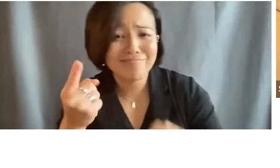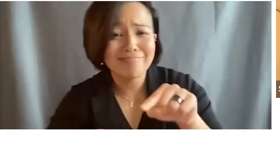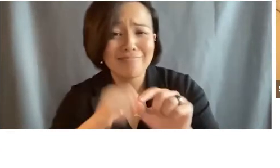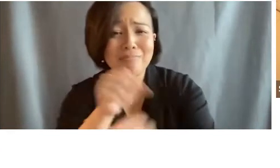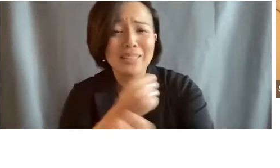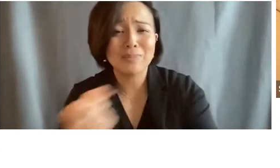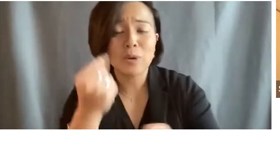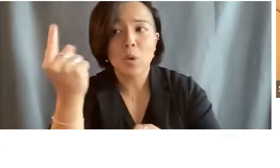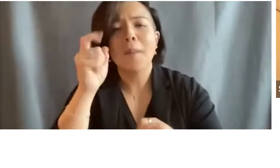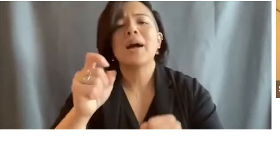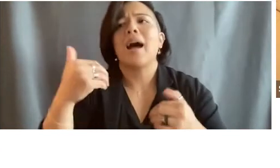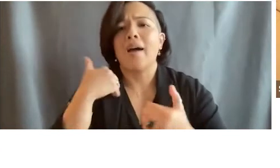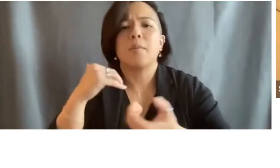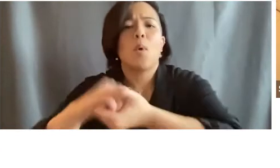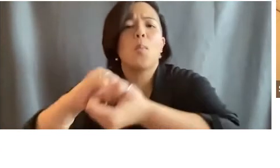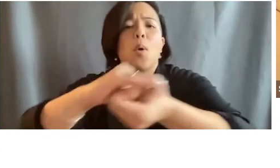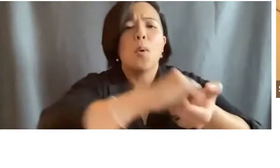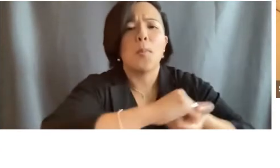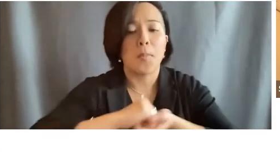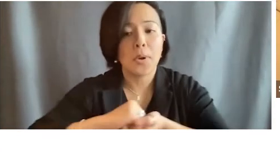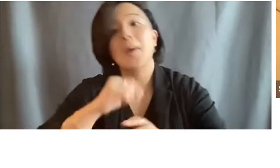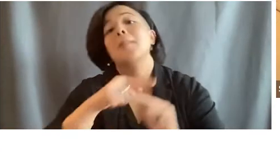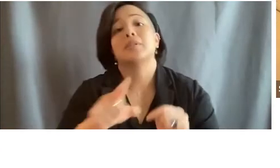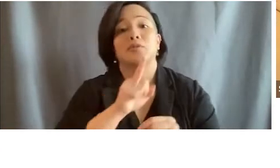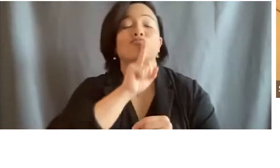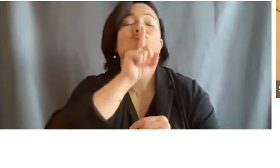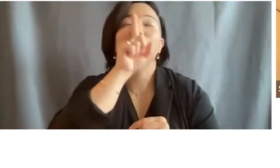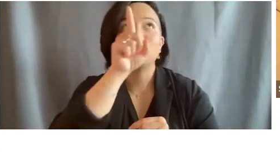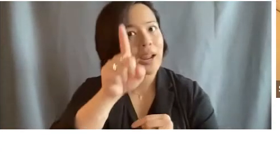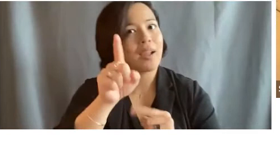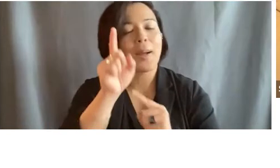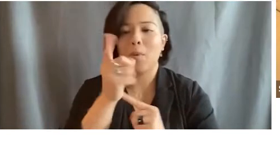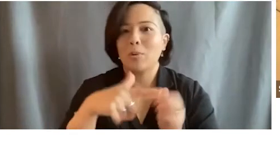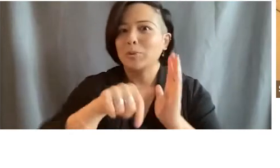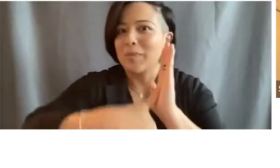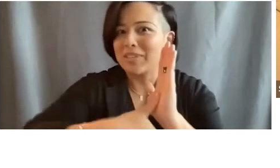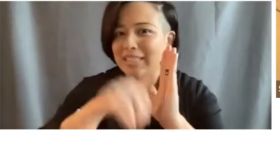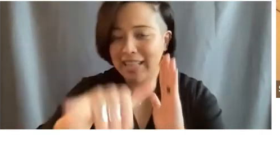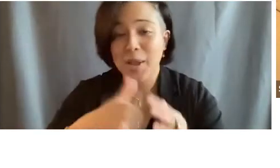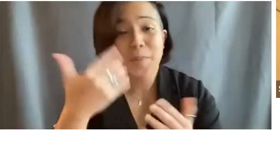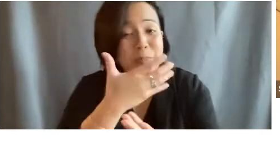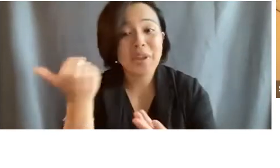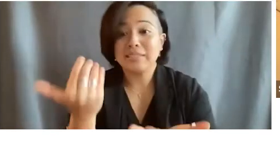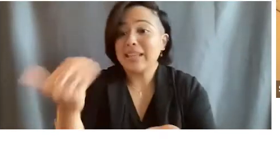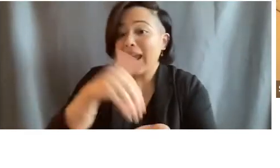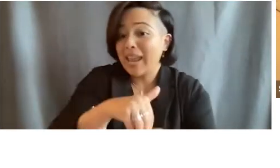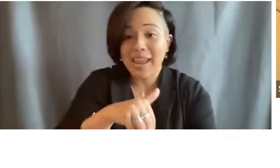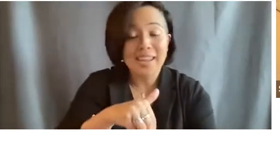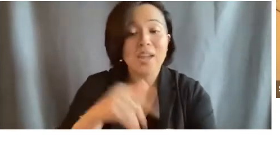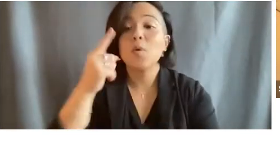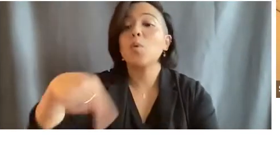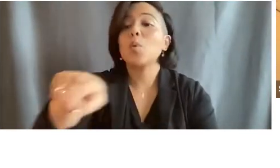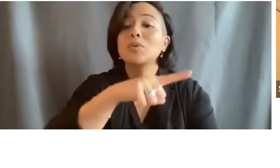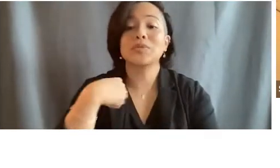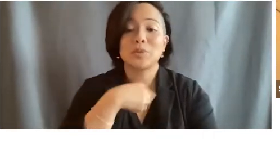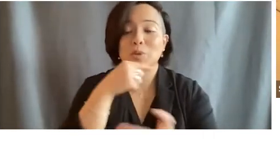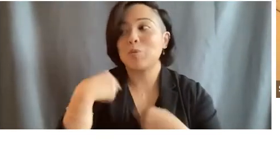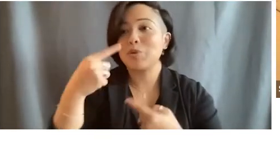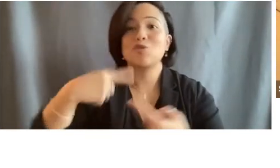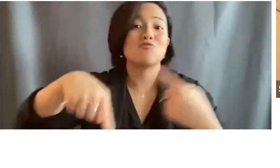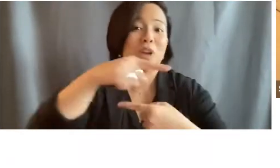for those of us who've been around awhile, this is exceptional.